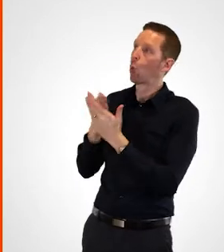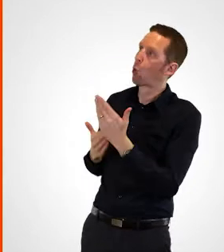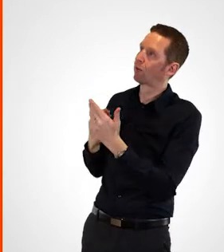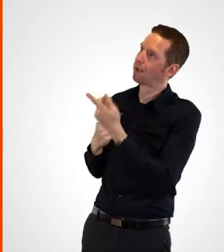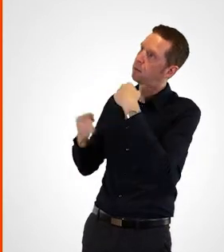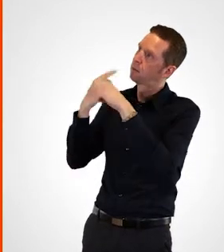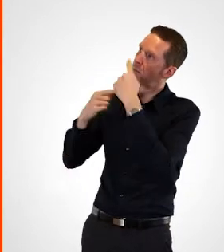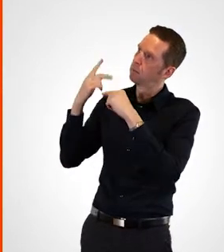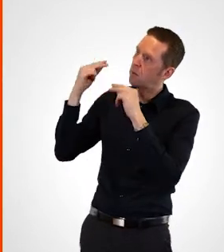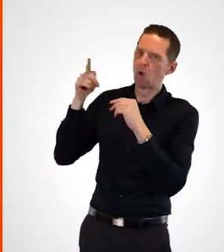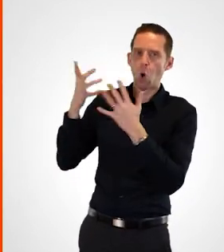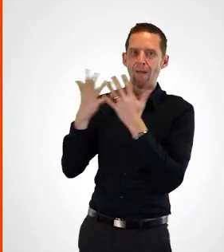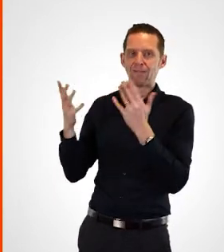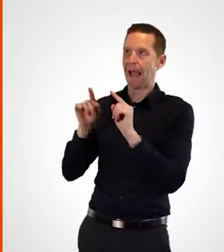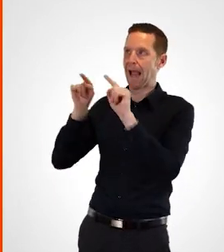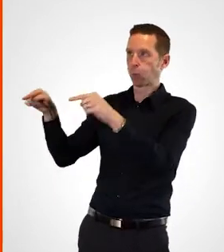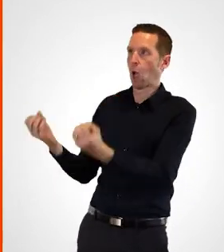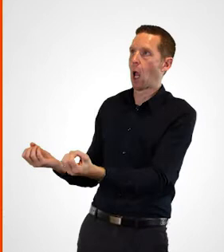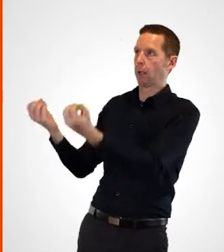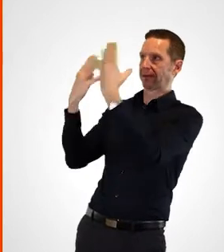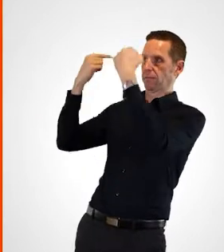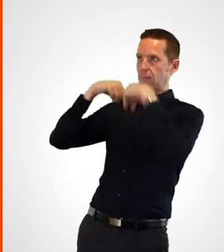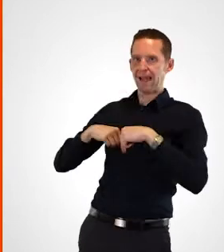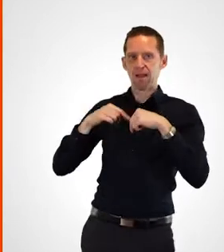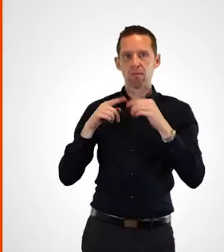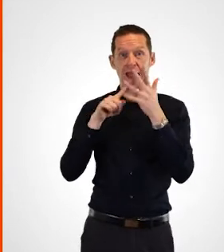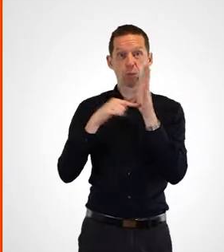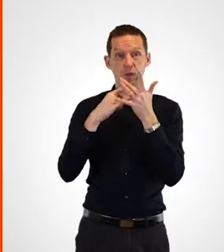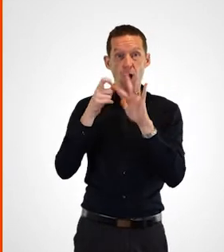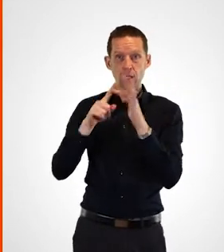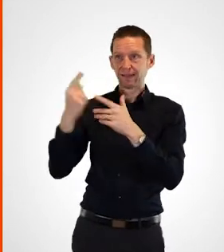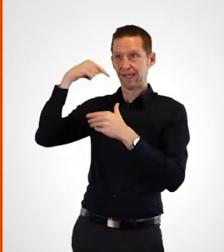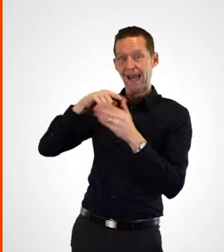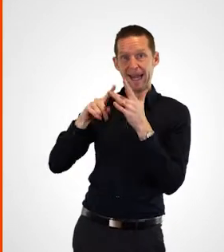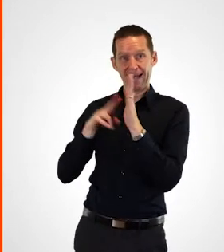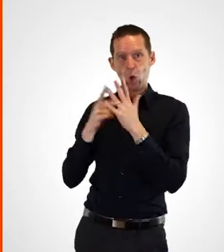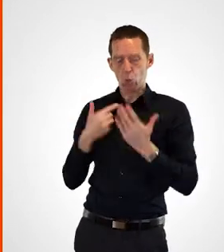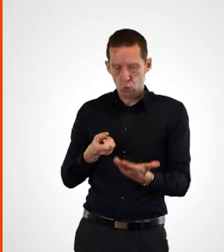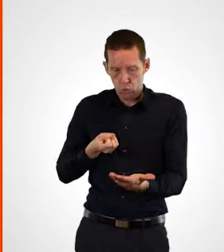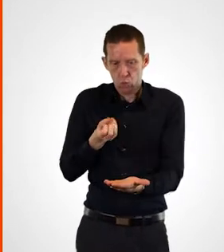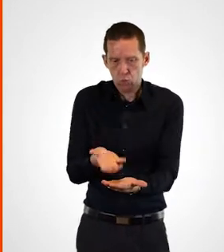they have lots of outside in information to bring to the page before they start to read and write.